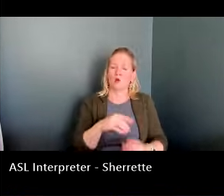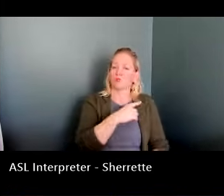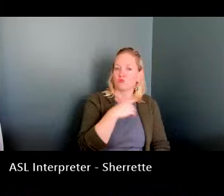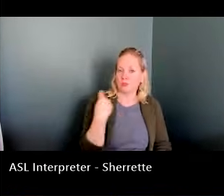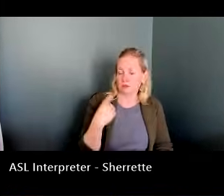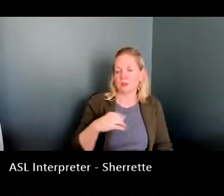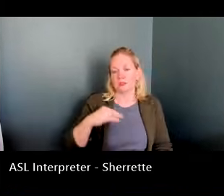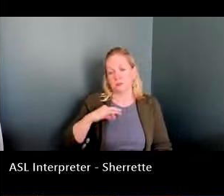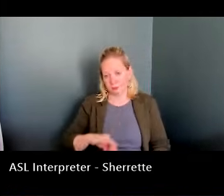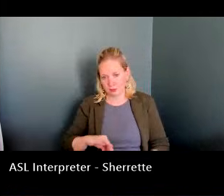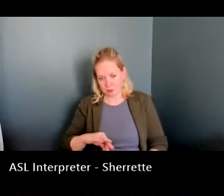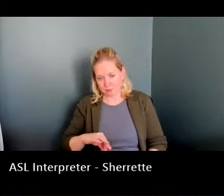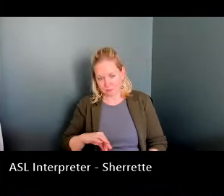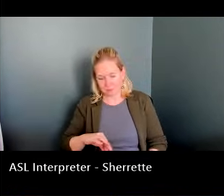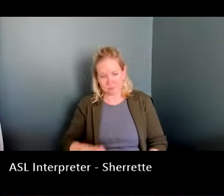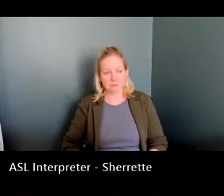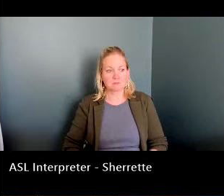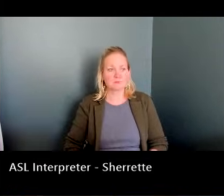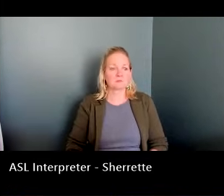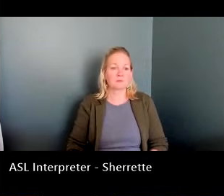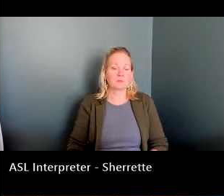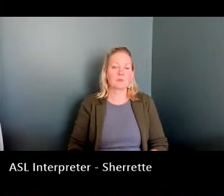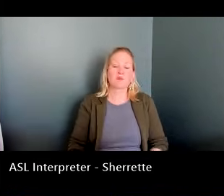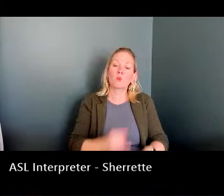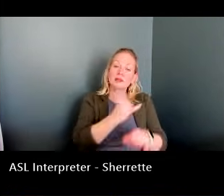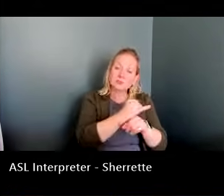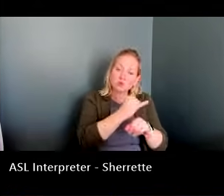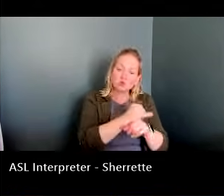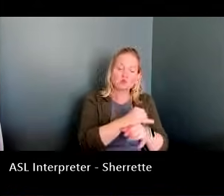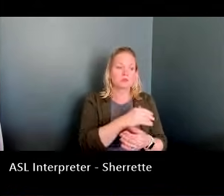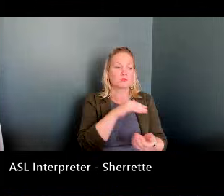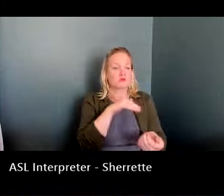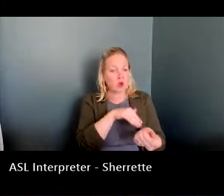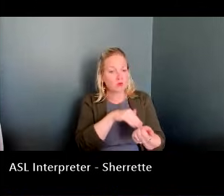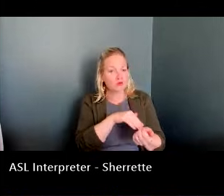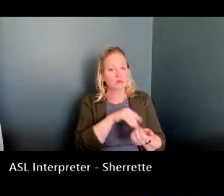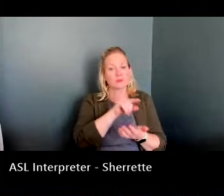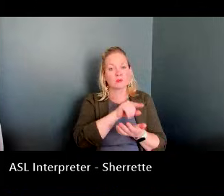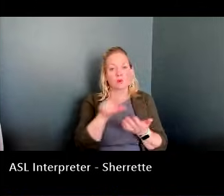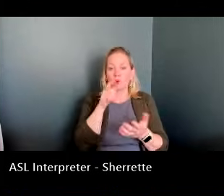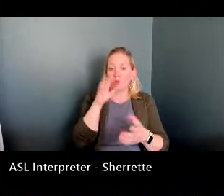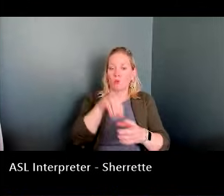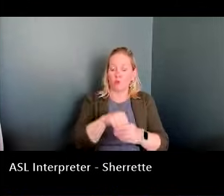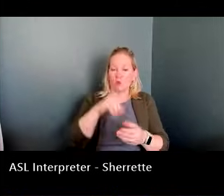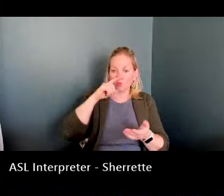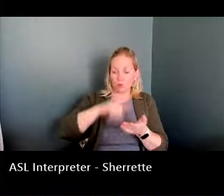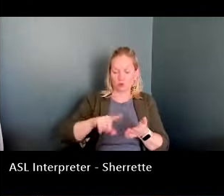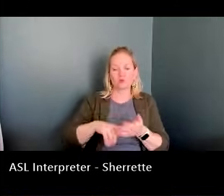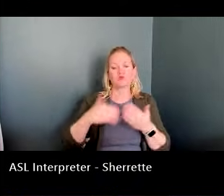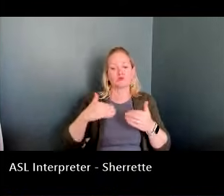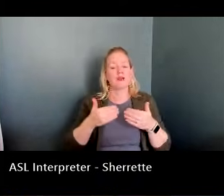So, institutions and doctors and those doing research have a heavy responsibility when doing